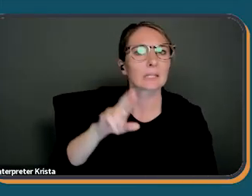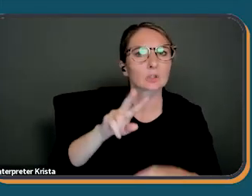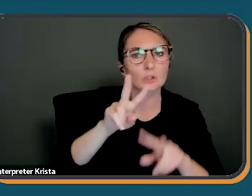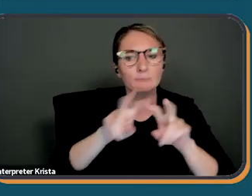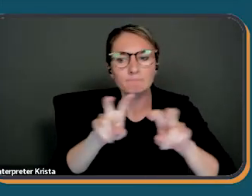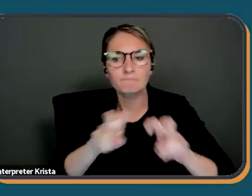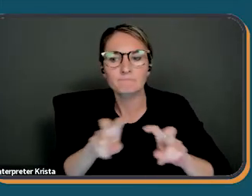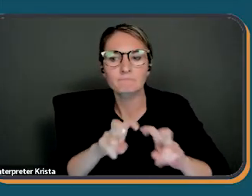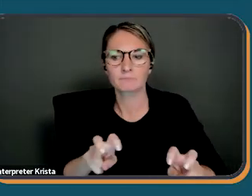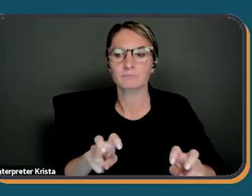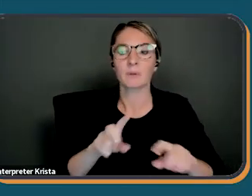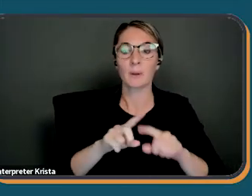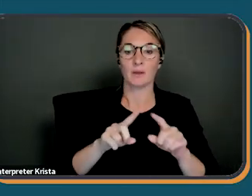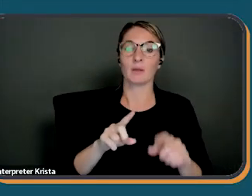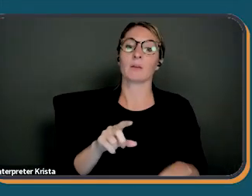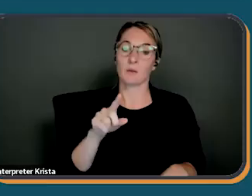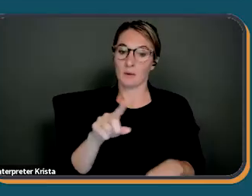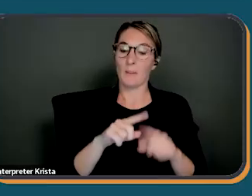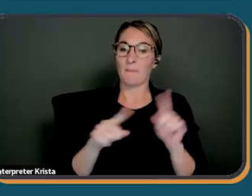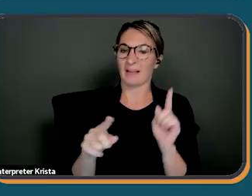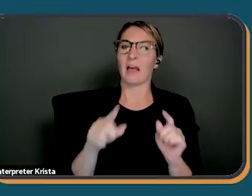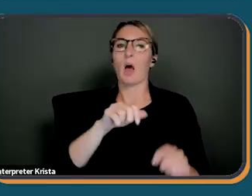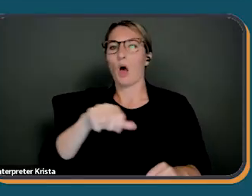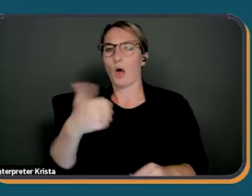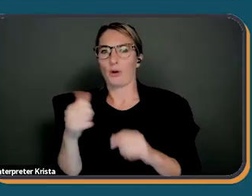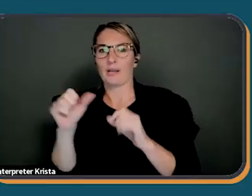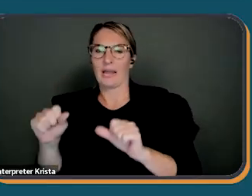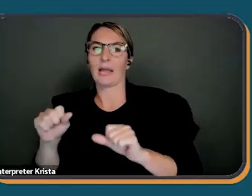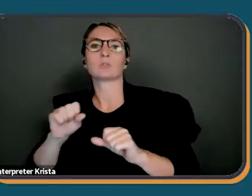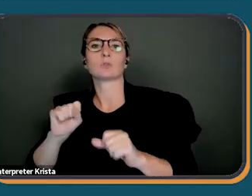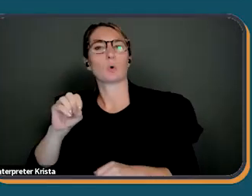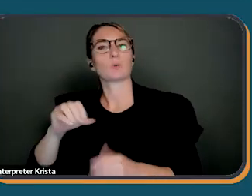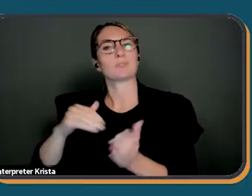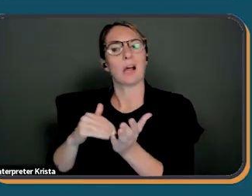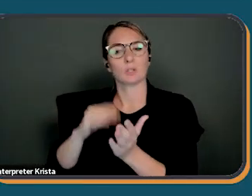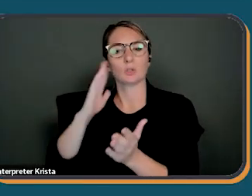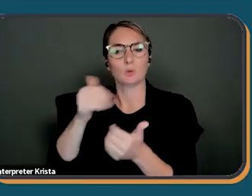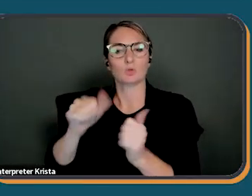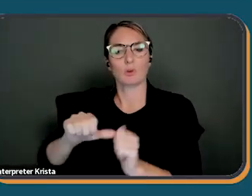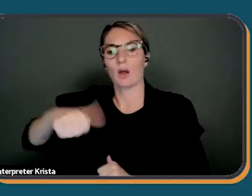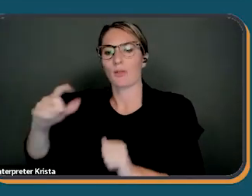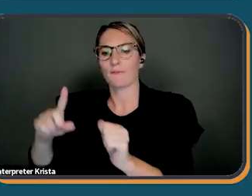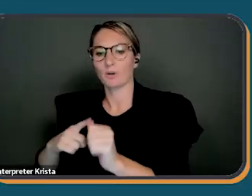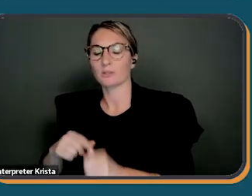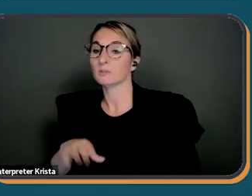Ms. Latisha, did you get a breast cancer screening when you turned 40? Latisha Brown: Yes.